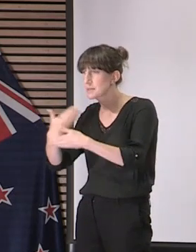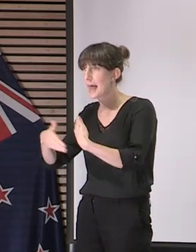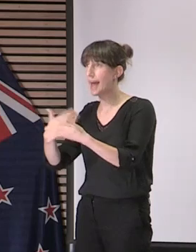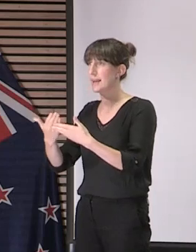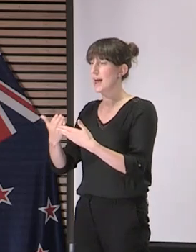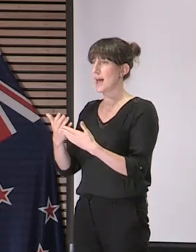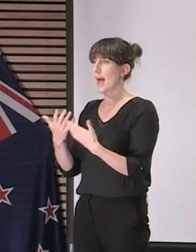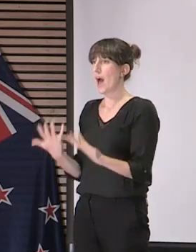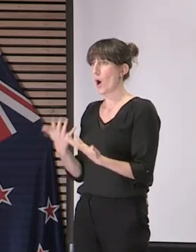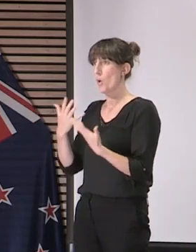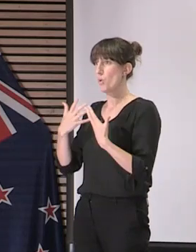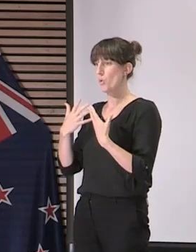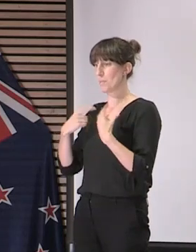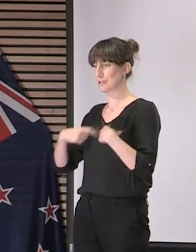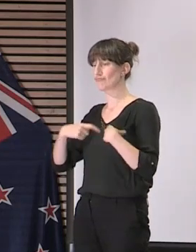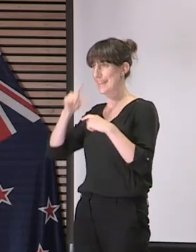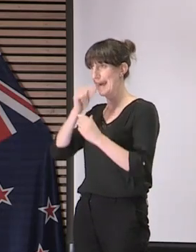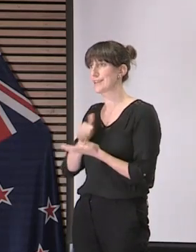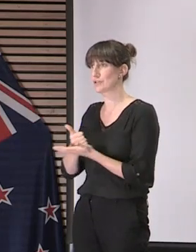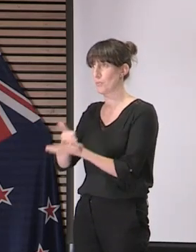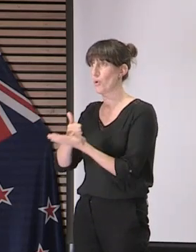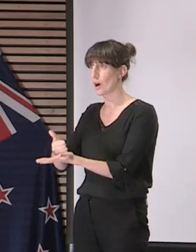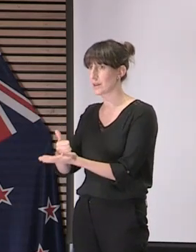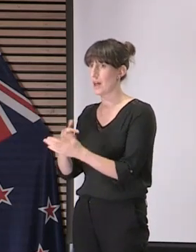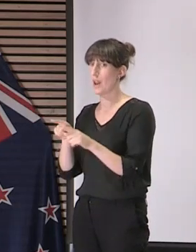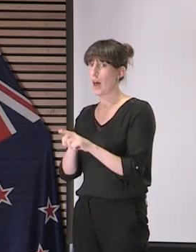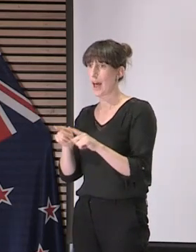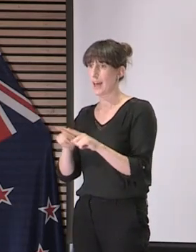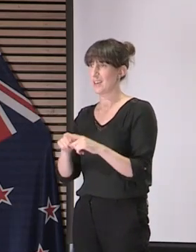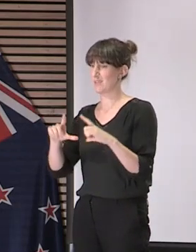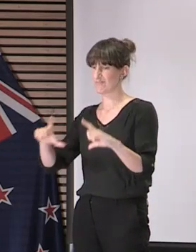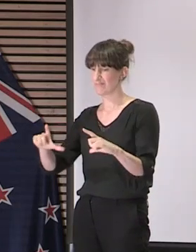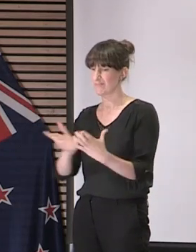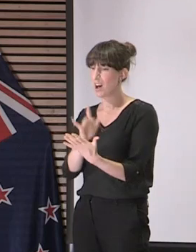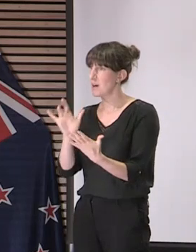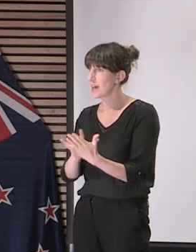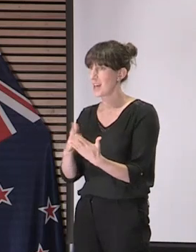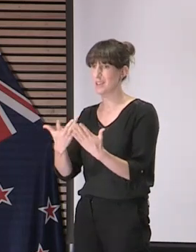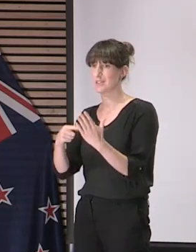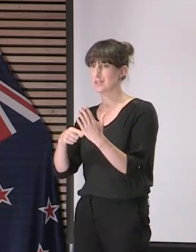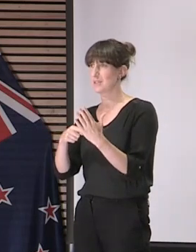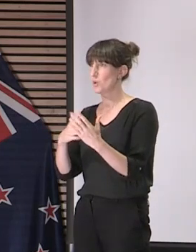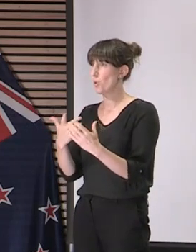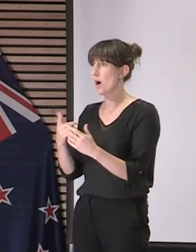detail extensive distance learning package to help every learner across New Zealand. Be